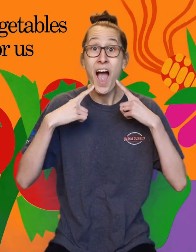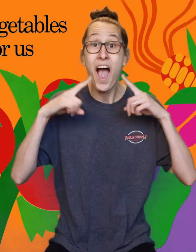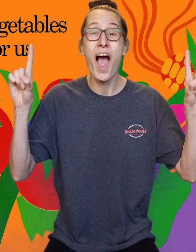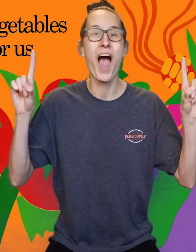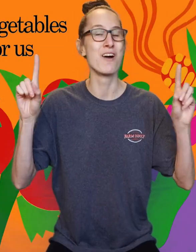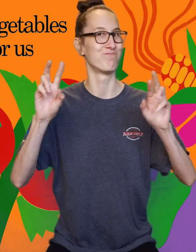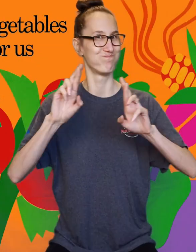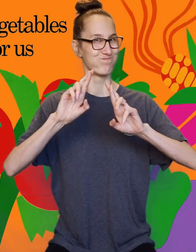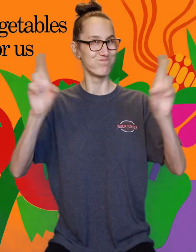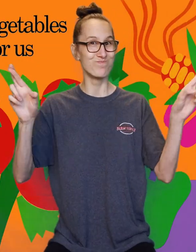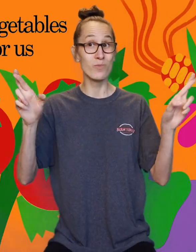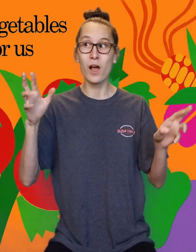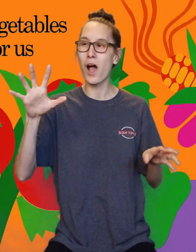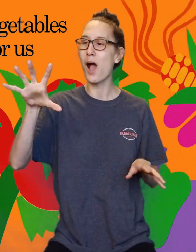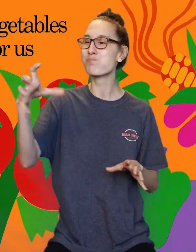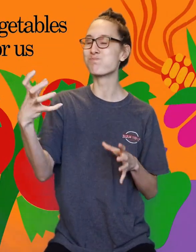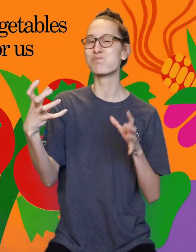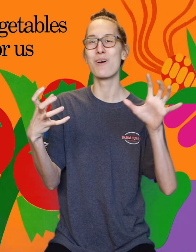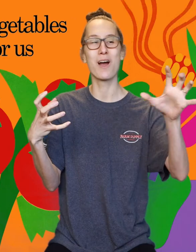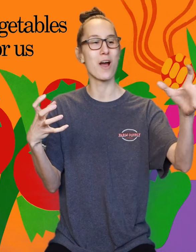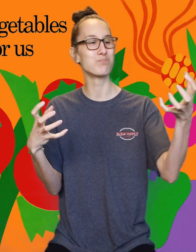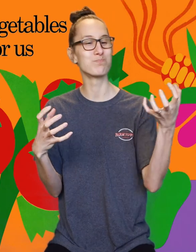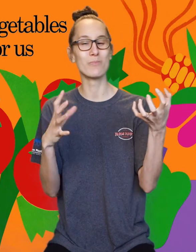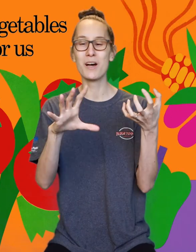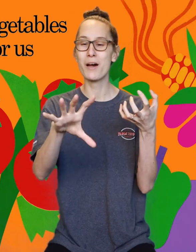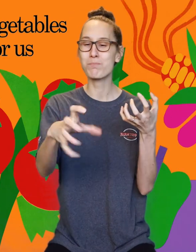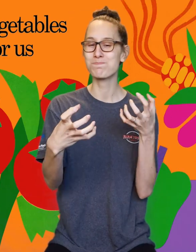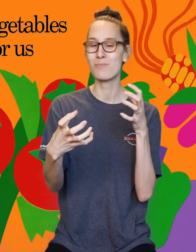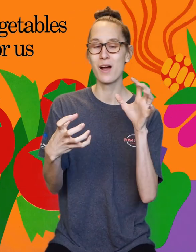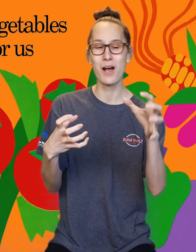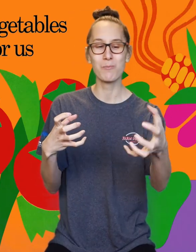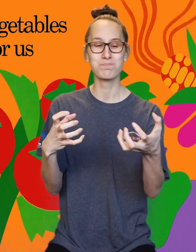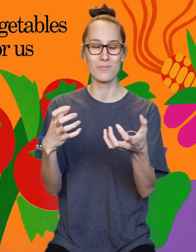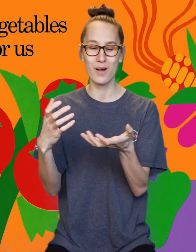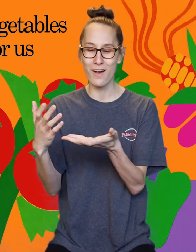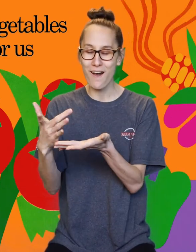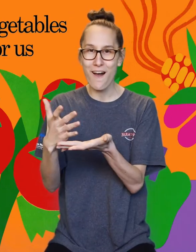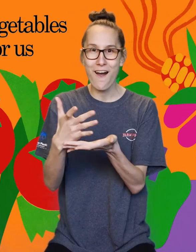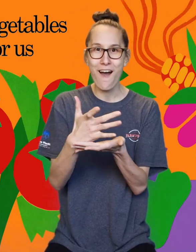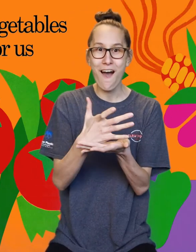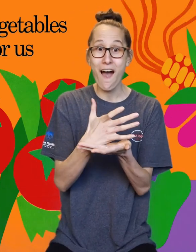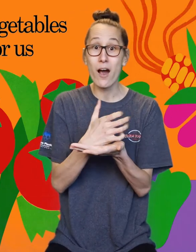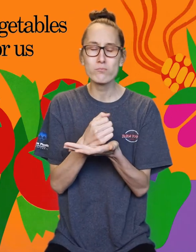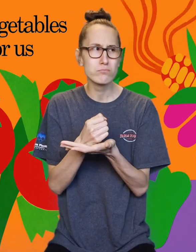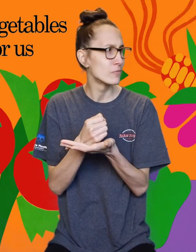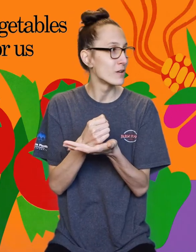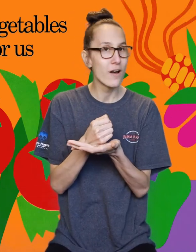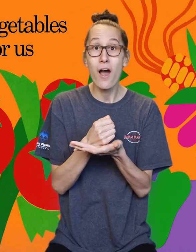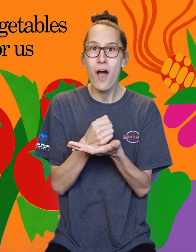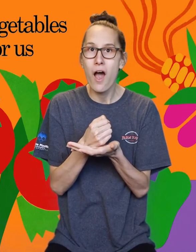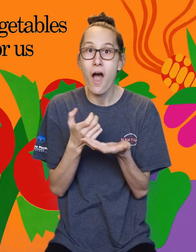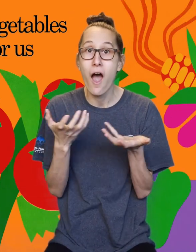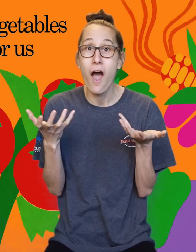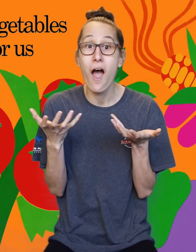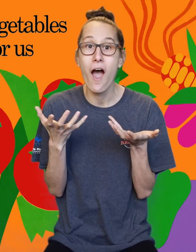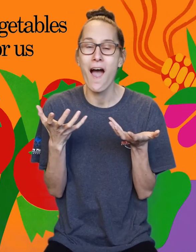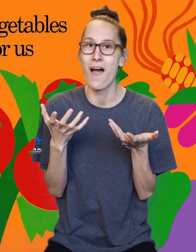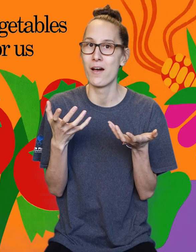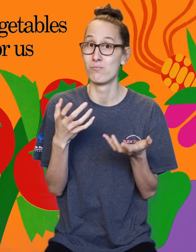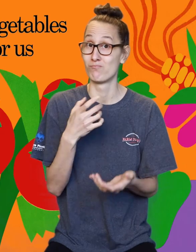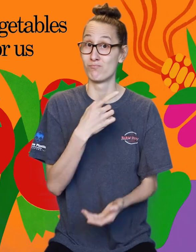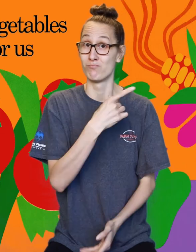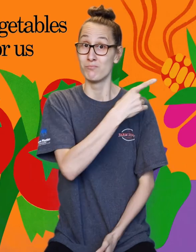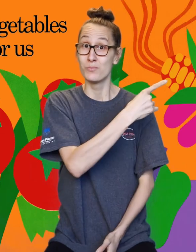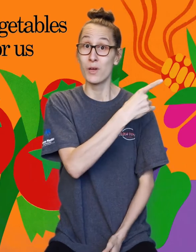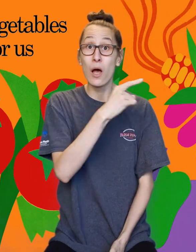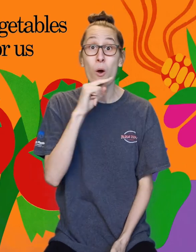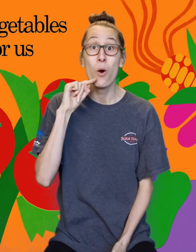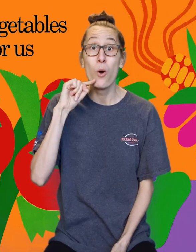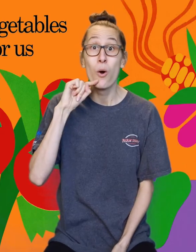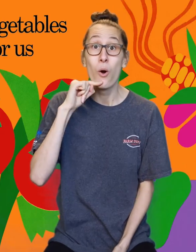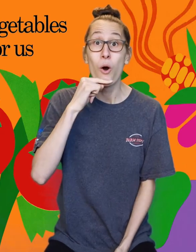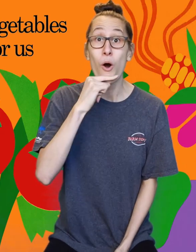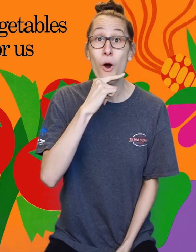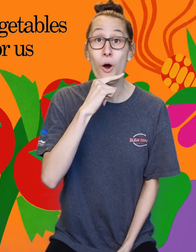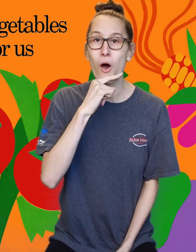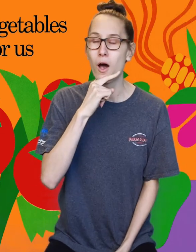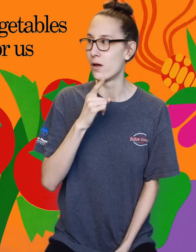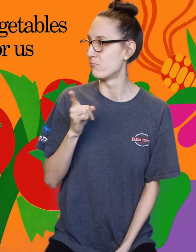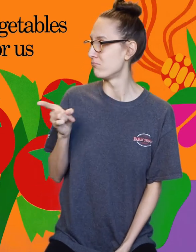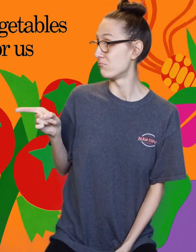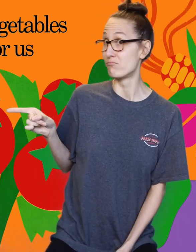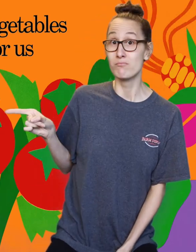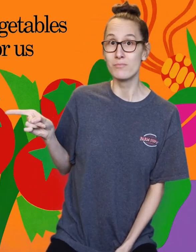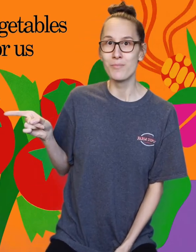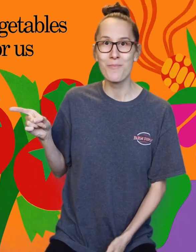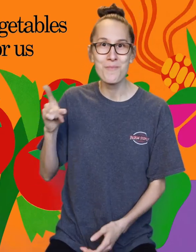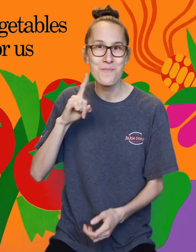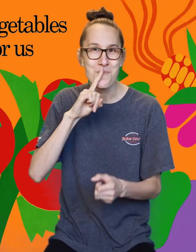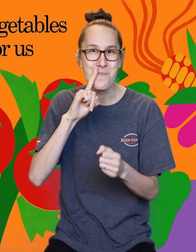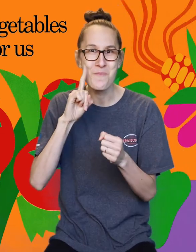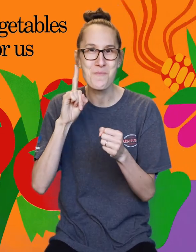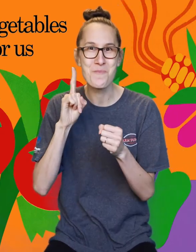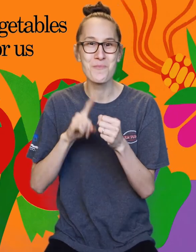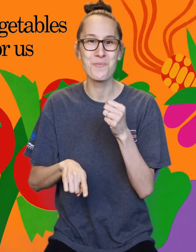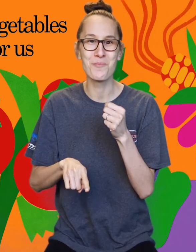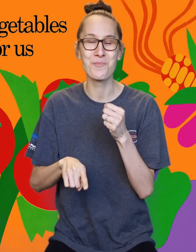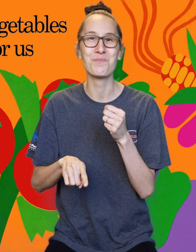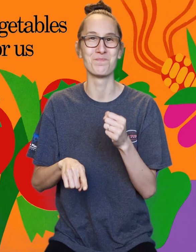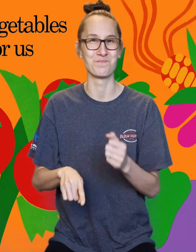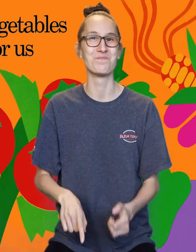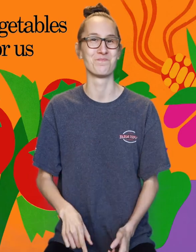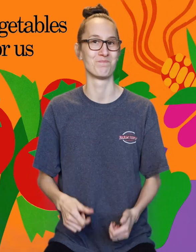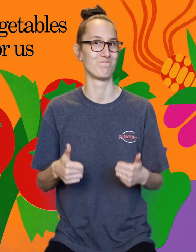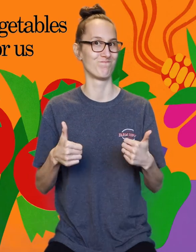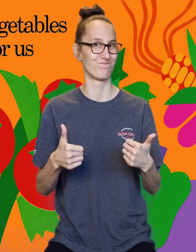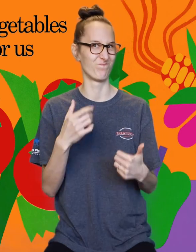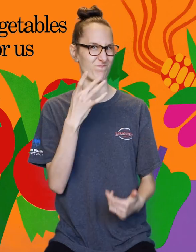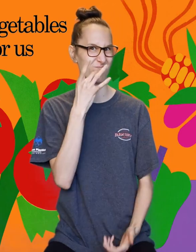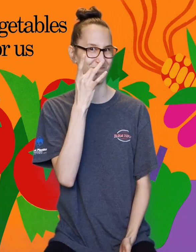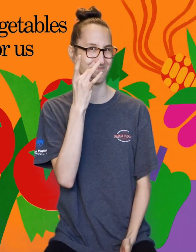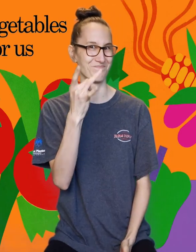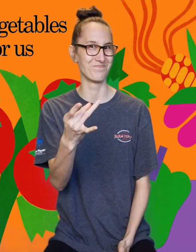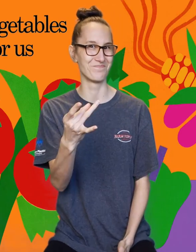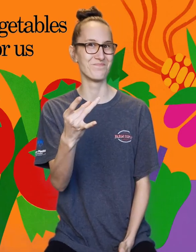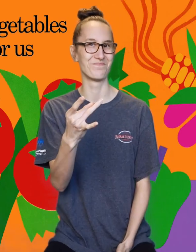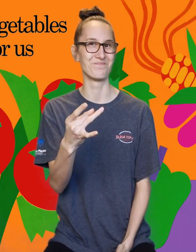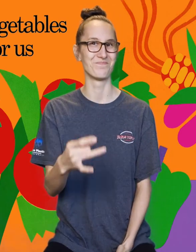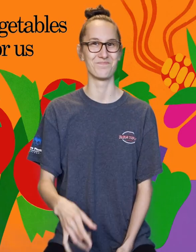until the vegetables are ready for us to pick (like delicious corn and tomatoes)